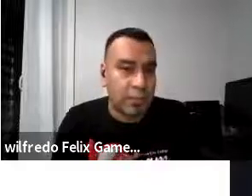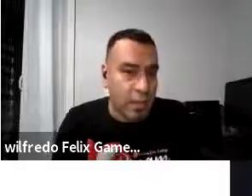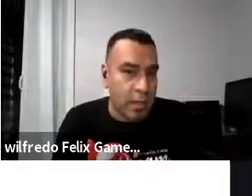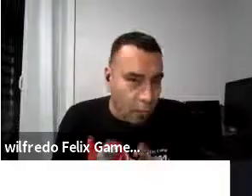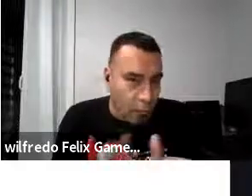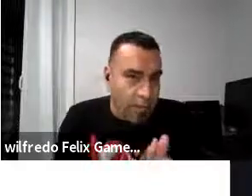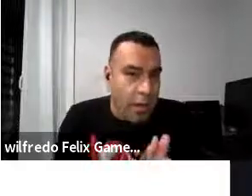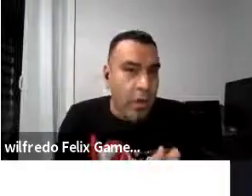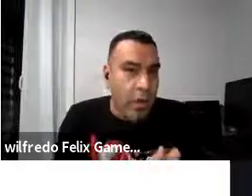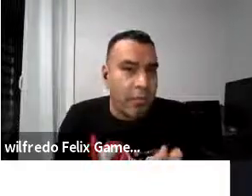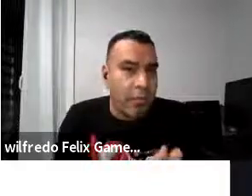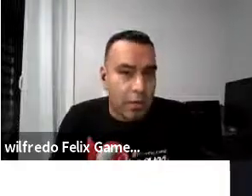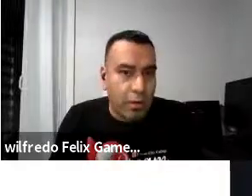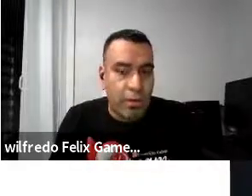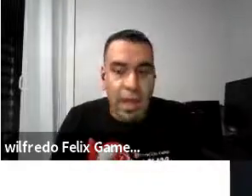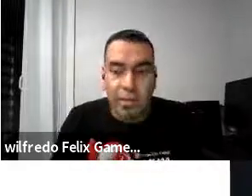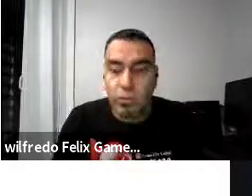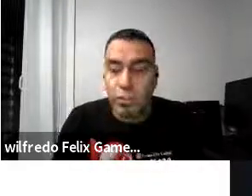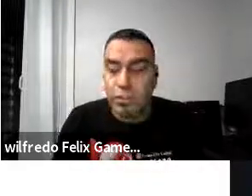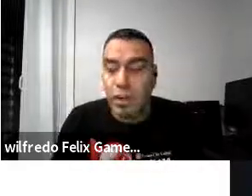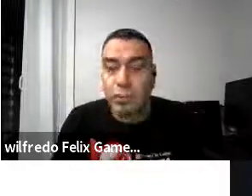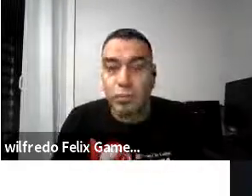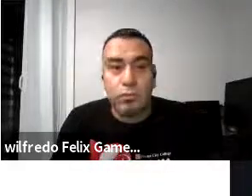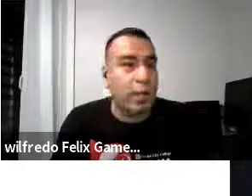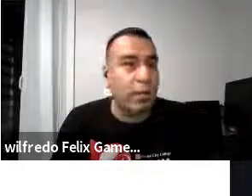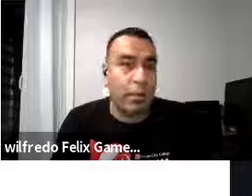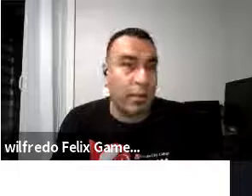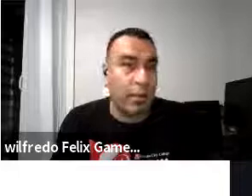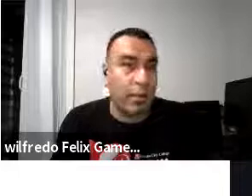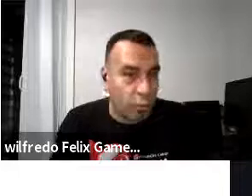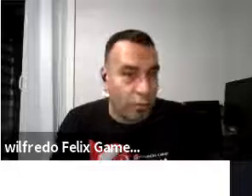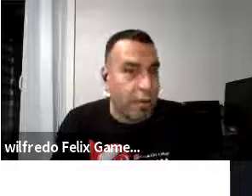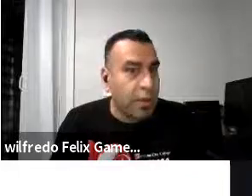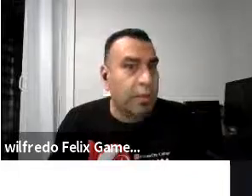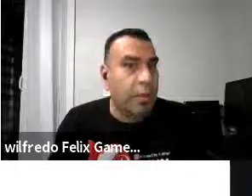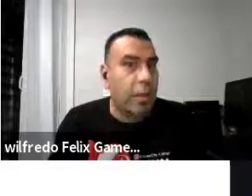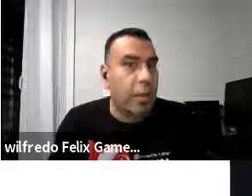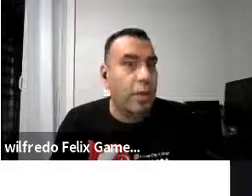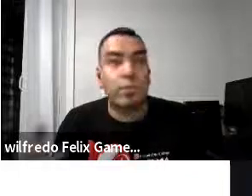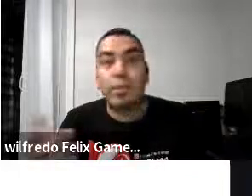because some of them they're driving here when they had two years of high school, like maybe 11 or 12. And then they graduated so